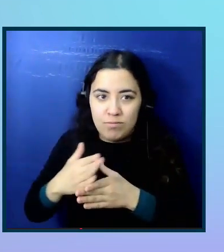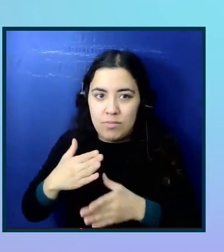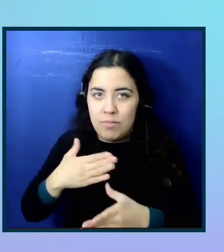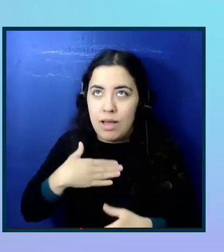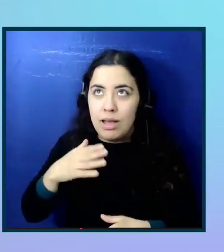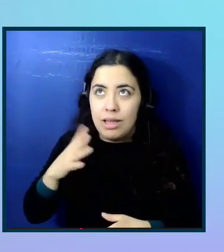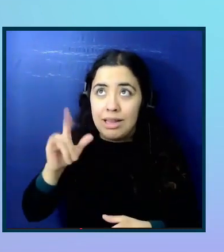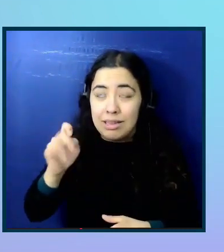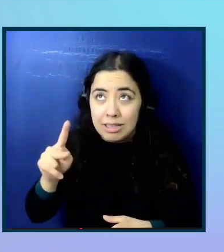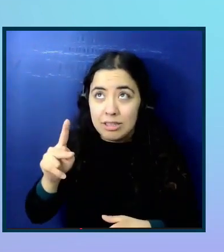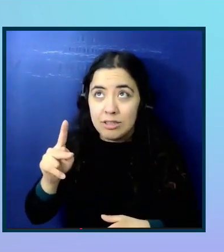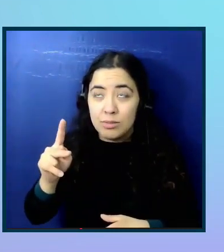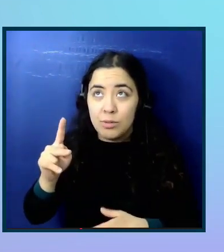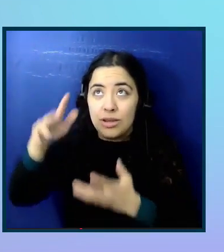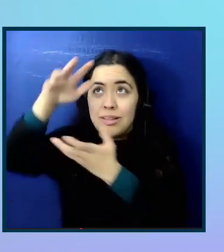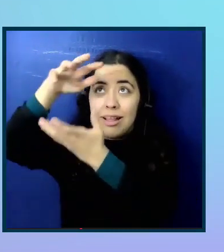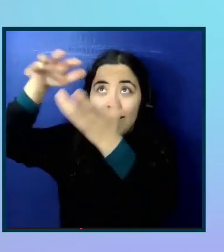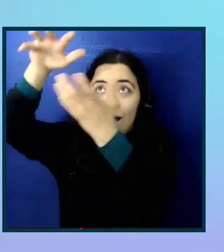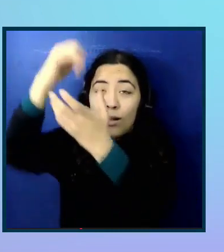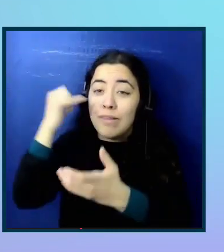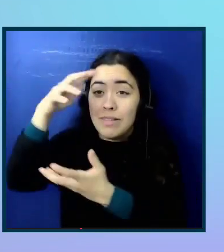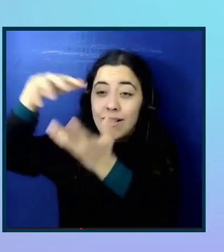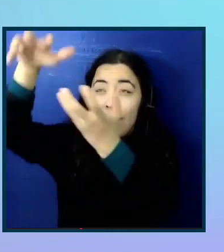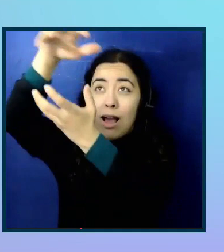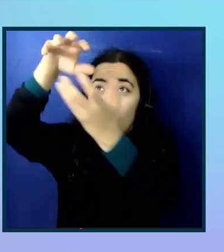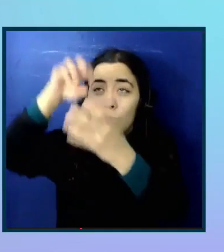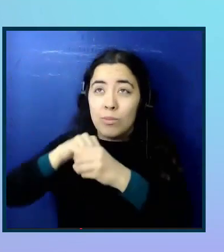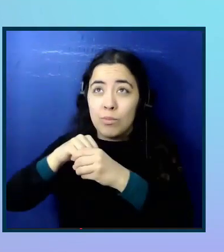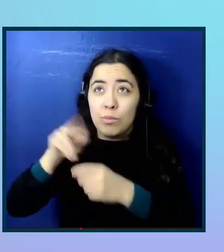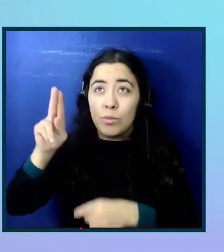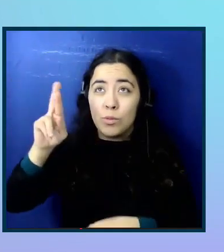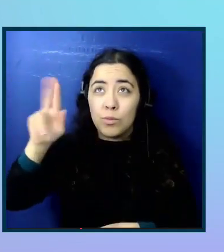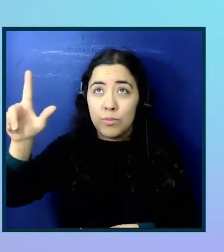and anything that has Cloud in the Euro gets nuked by the proxy.